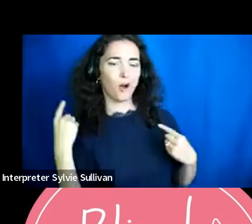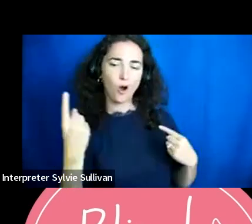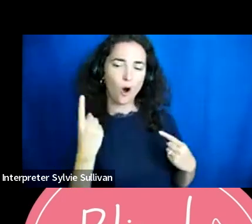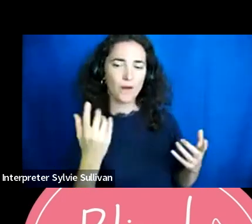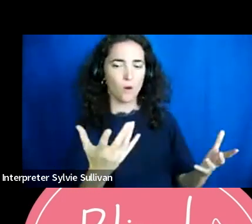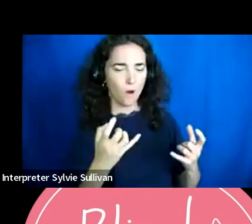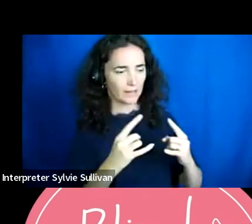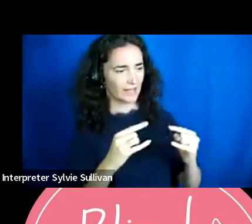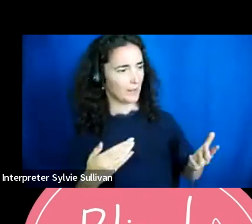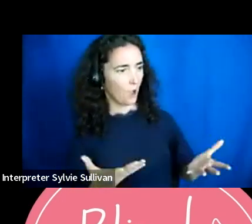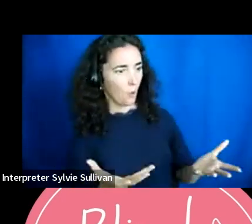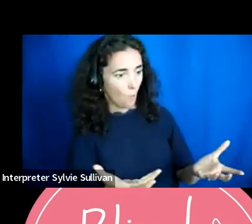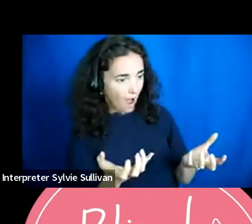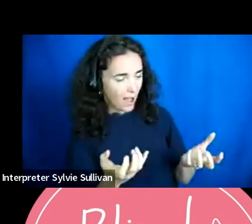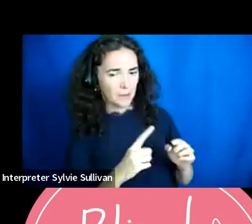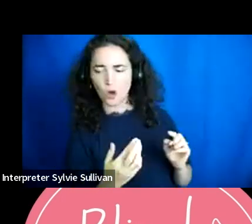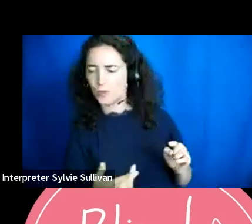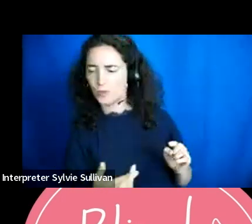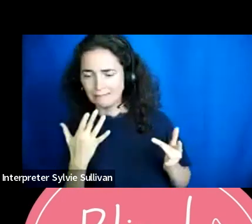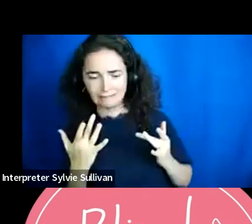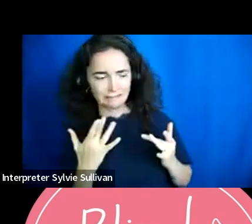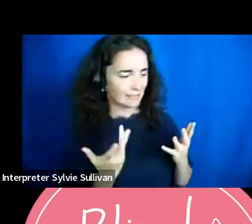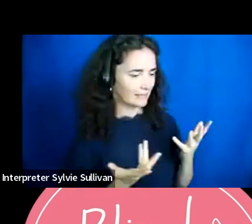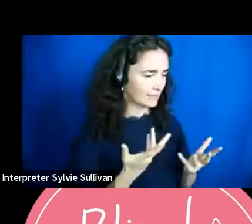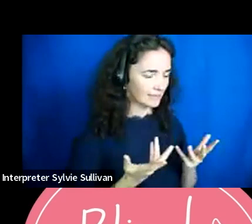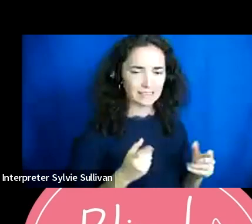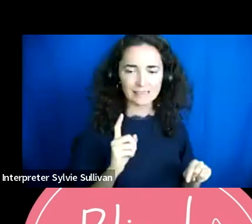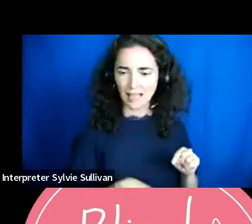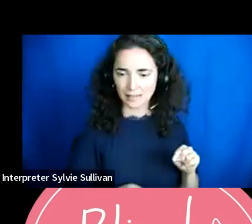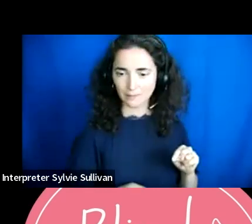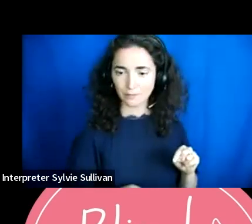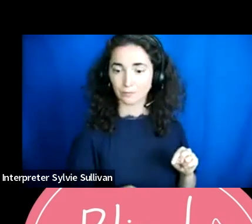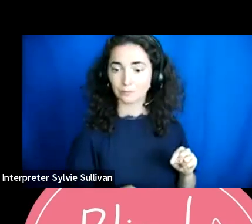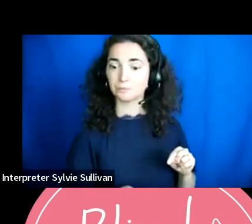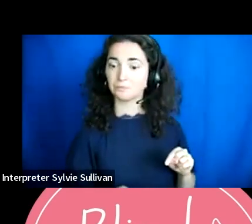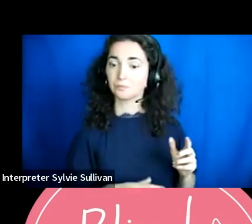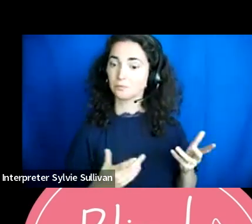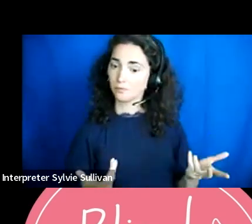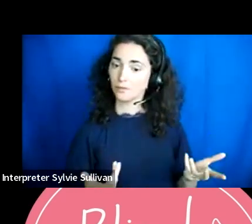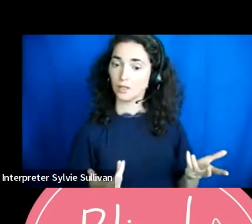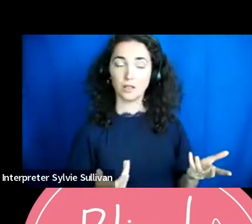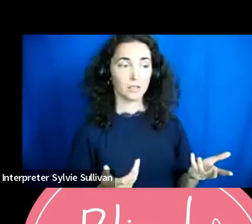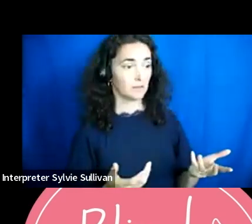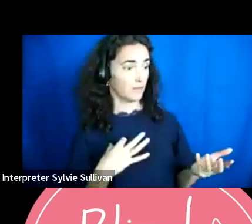We just Didn't have the resources are the people or the volunteers And I said, Okay, we're gonna do this.